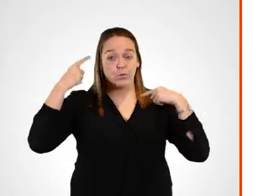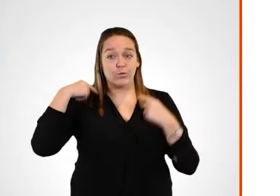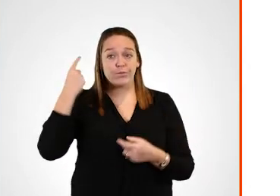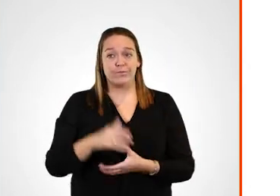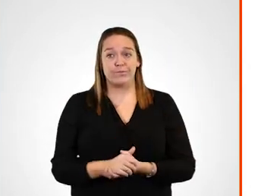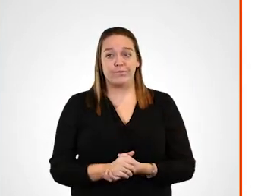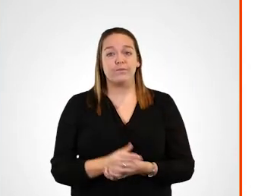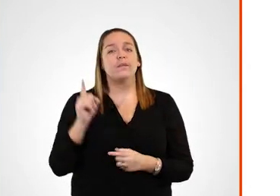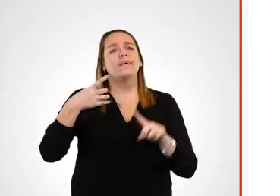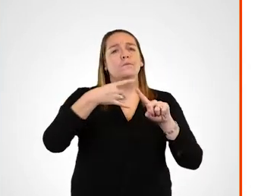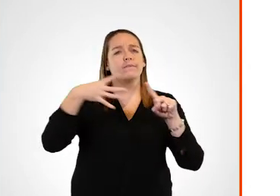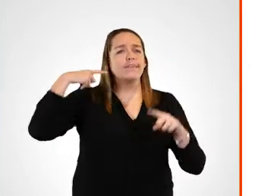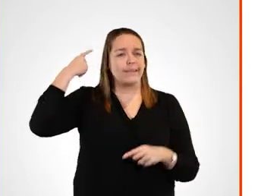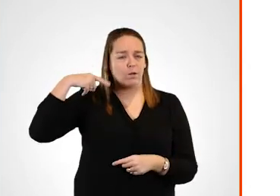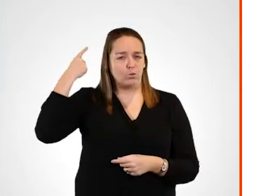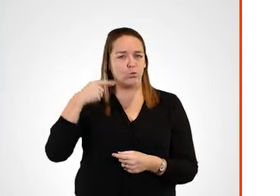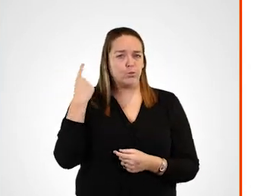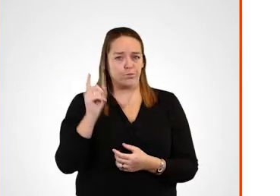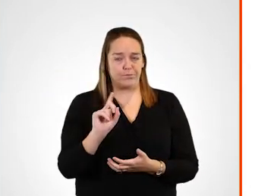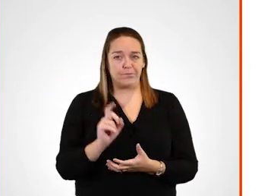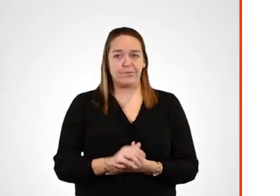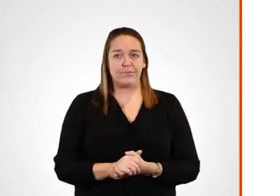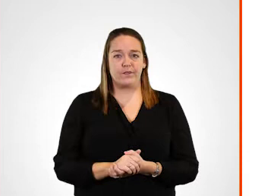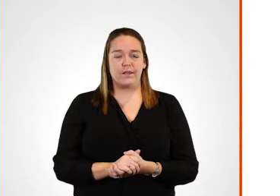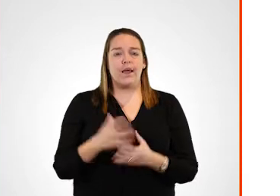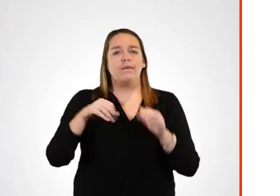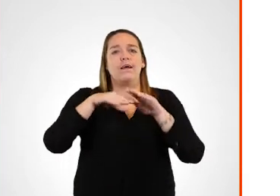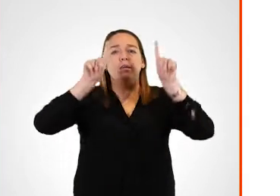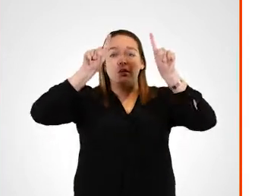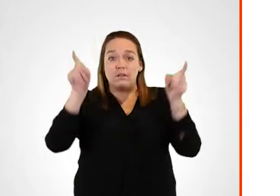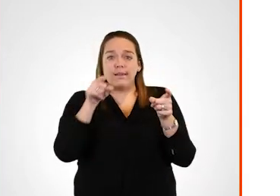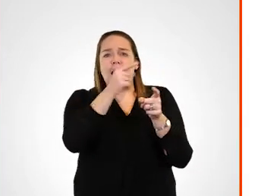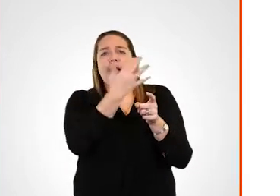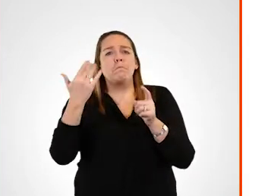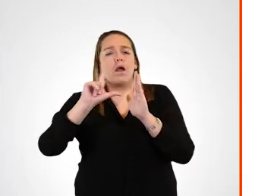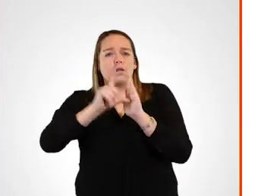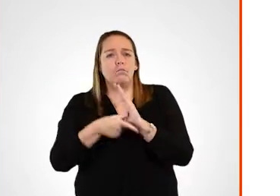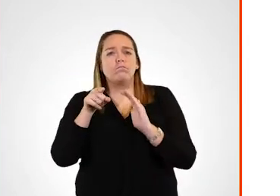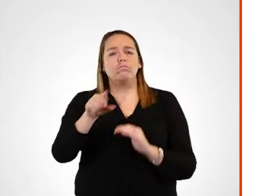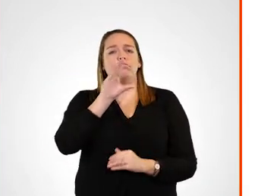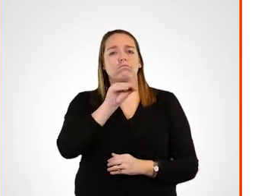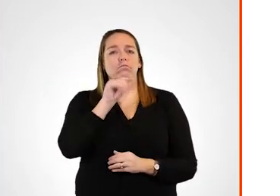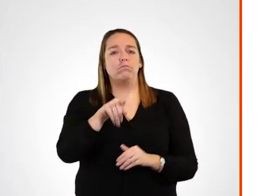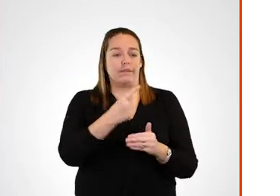the specific sounds, and in parentheses are the number of times they were produced by each child.